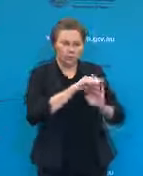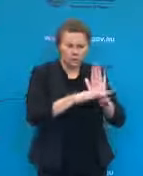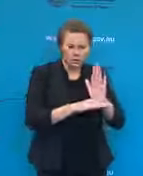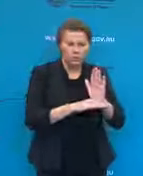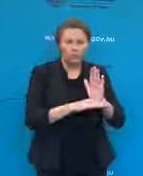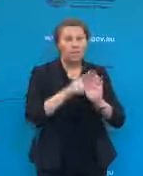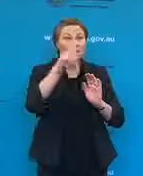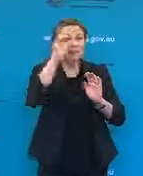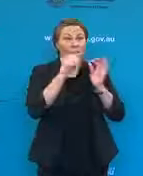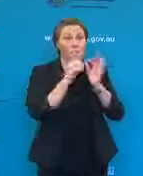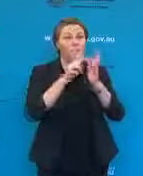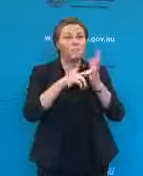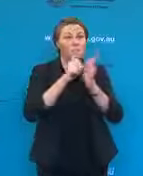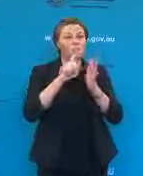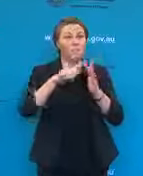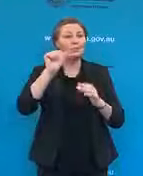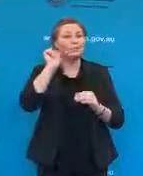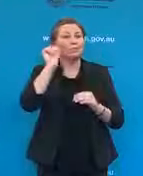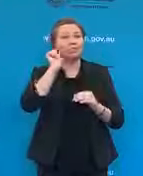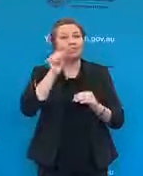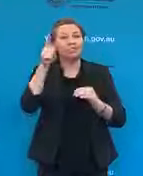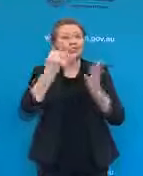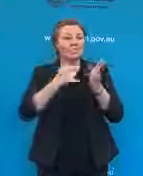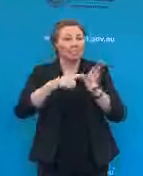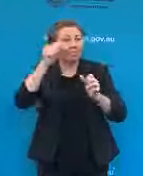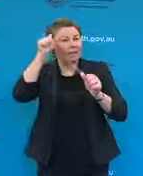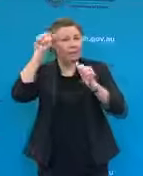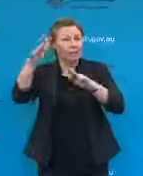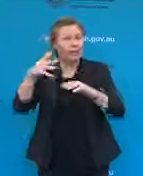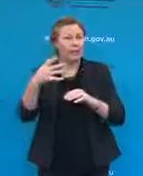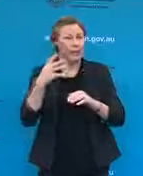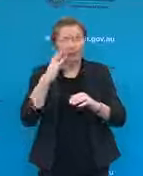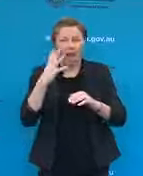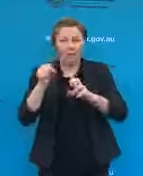Bondi Beach outbreak? They set up pop-up clinics, they ramped up their